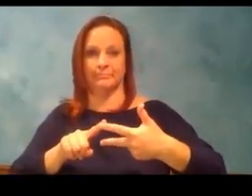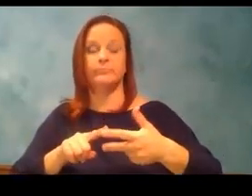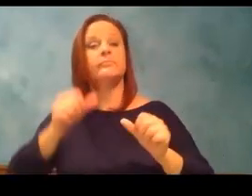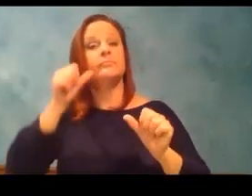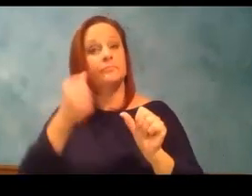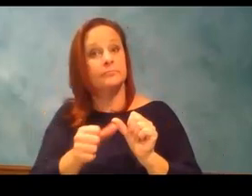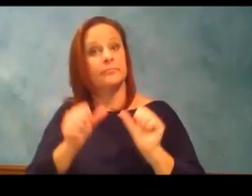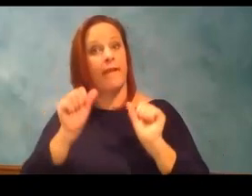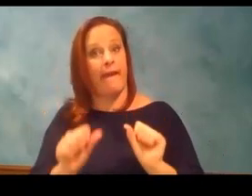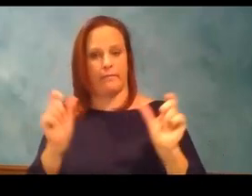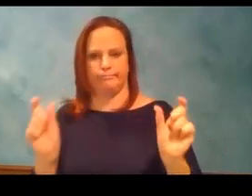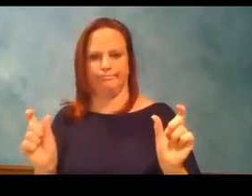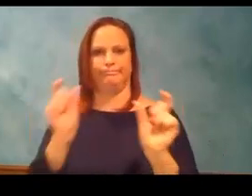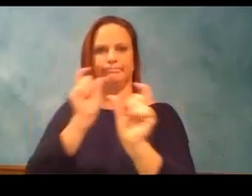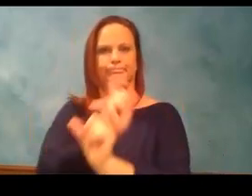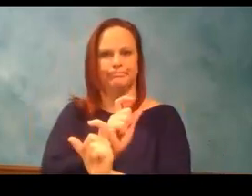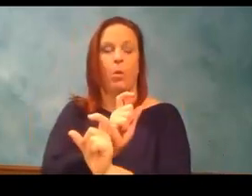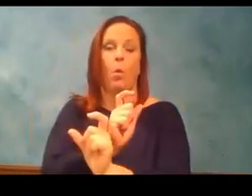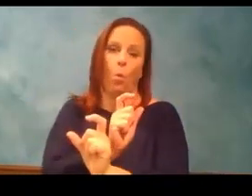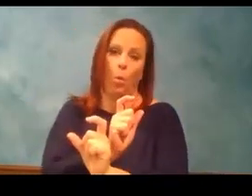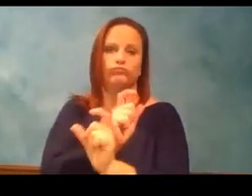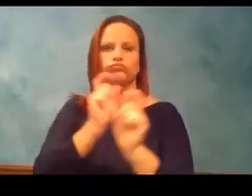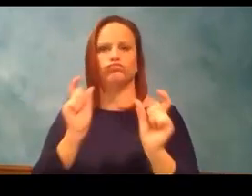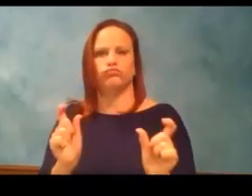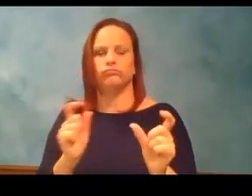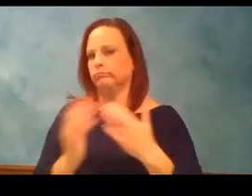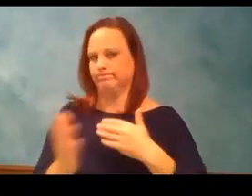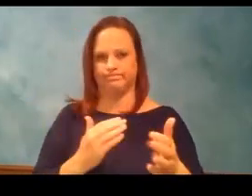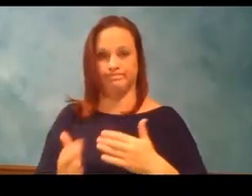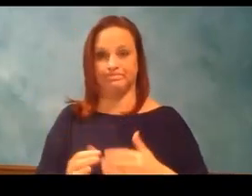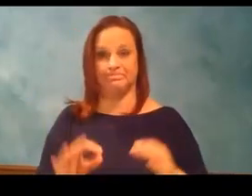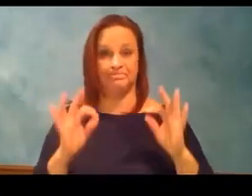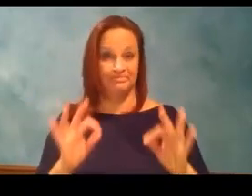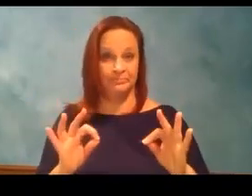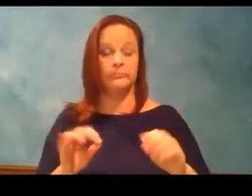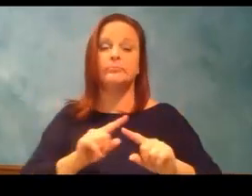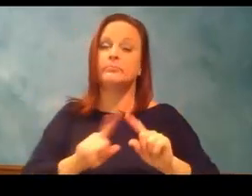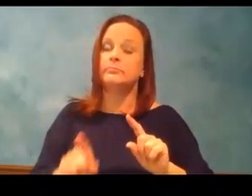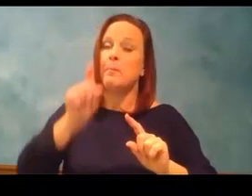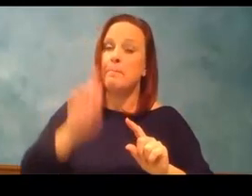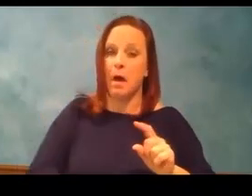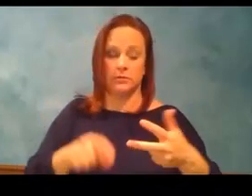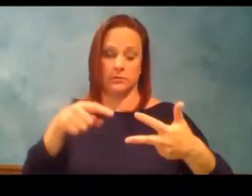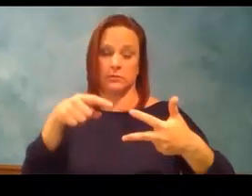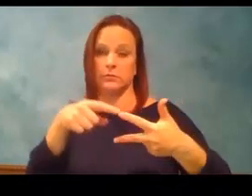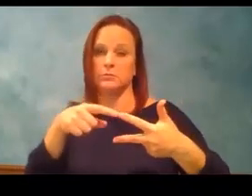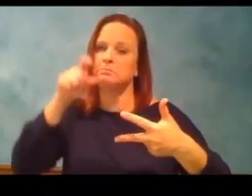So those four signs can be used for negation. Remember you can put it before or after, the word or concept, that needs to be